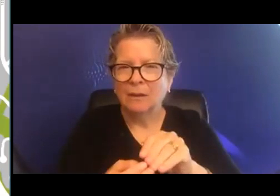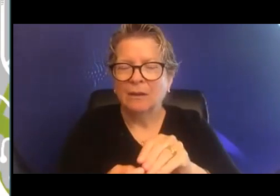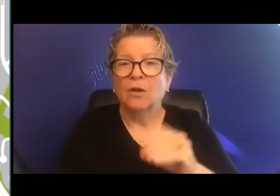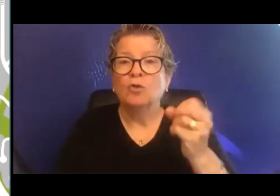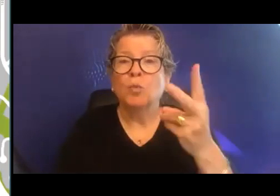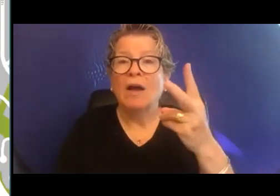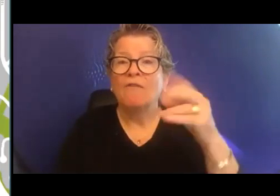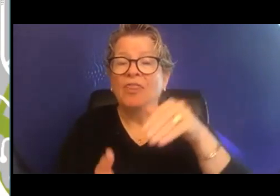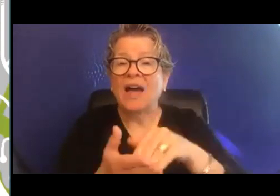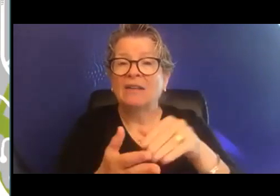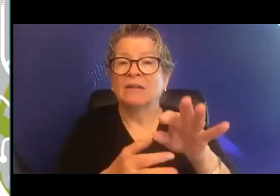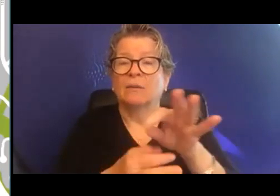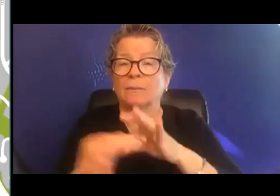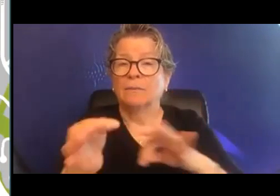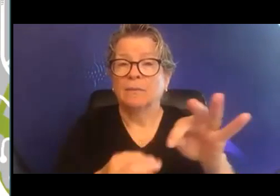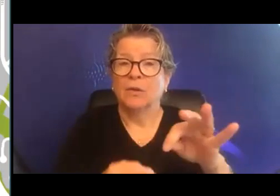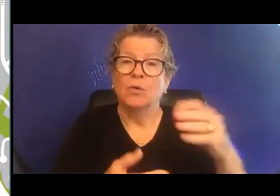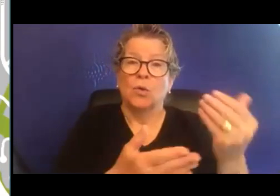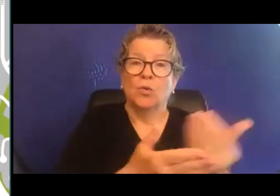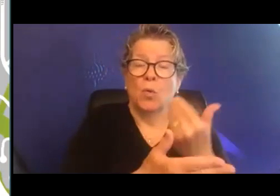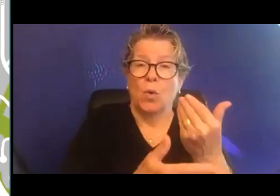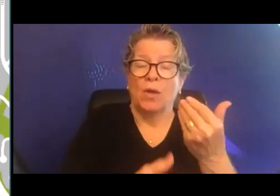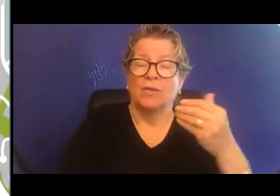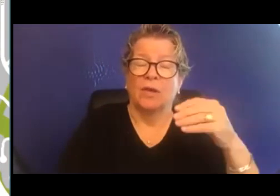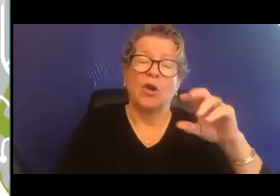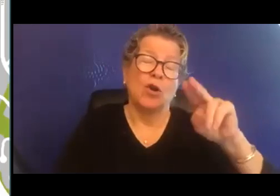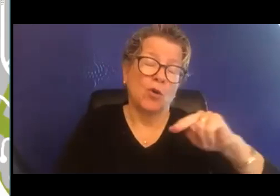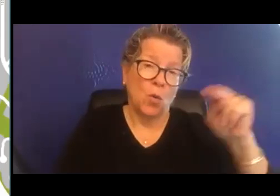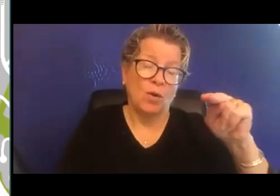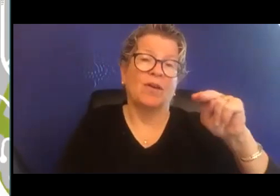that will replace the north pole trunk sewer and about 2800 feet